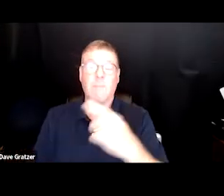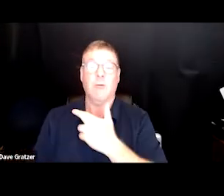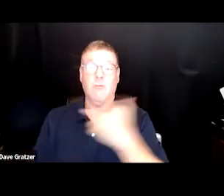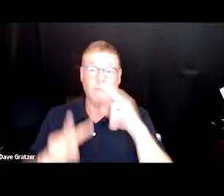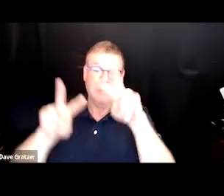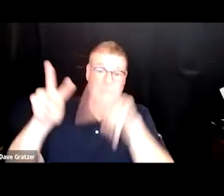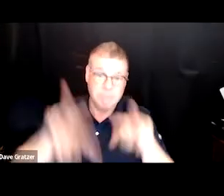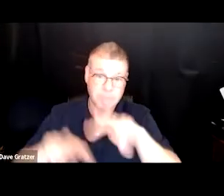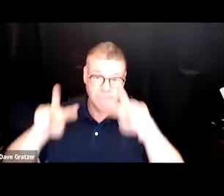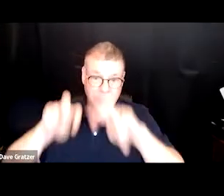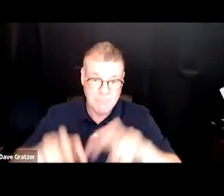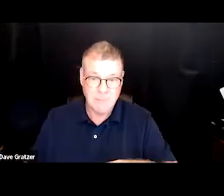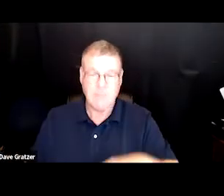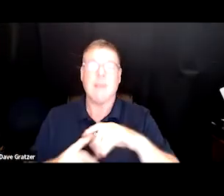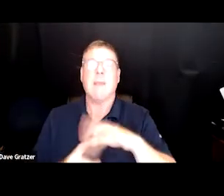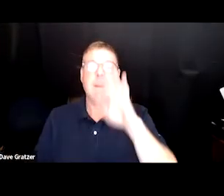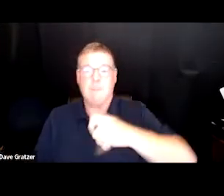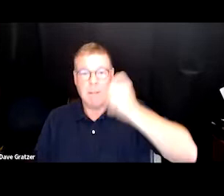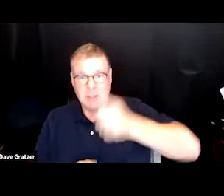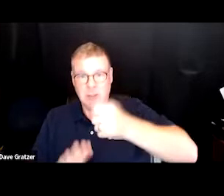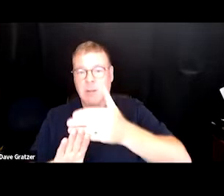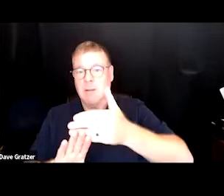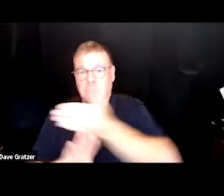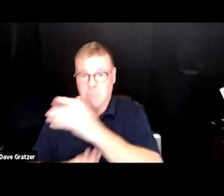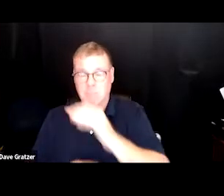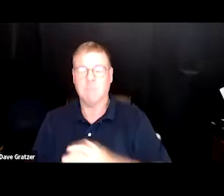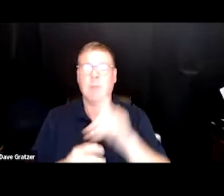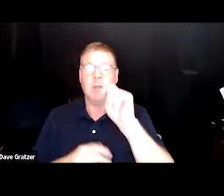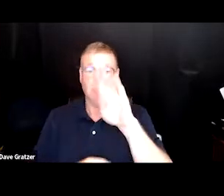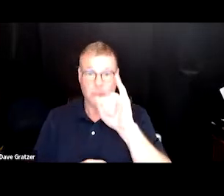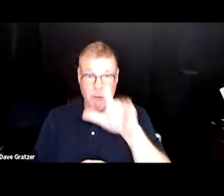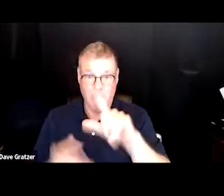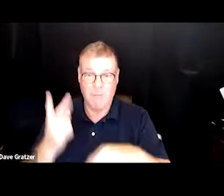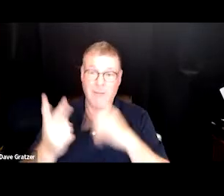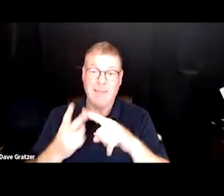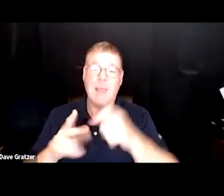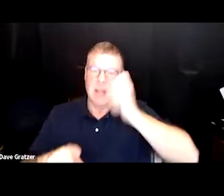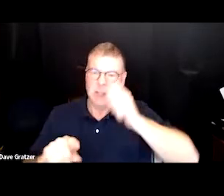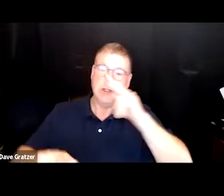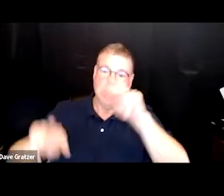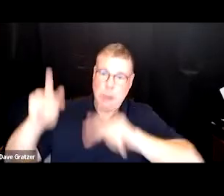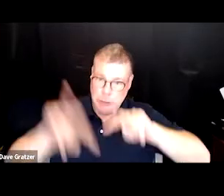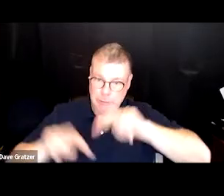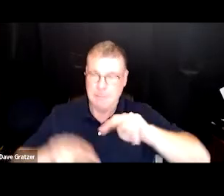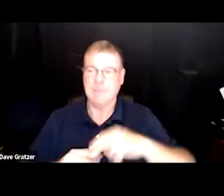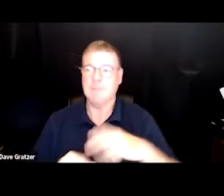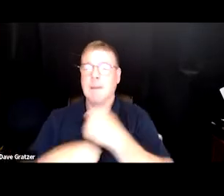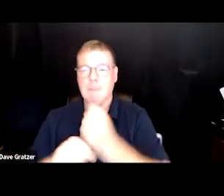done by a judiciary pretrial unit, which then a judge takes a look at and makes it six days a week